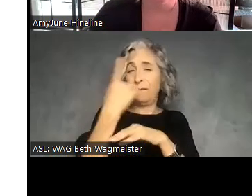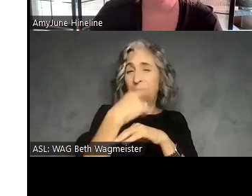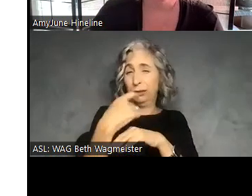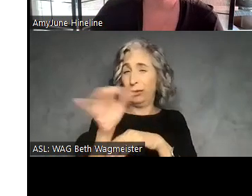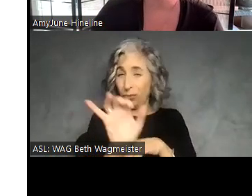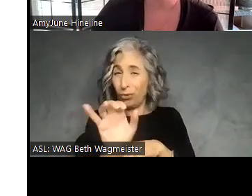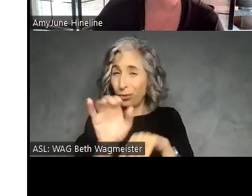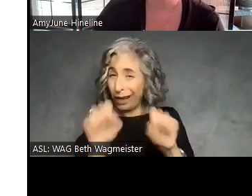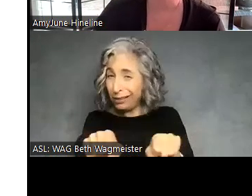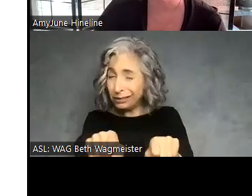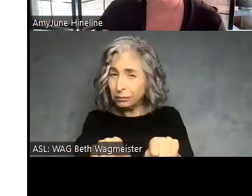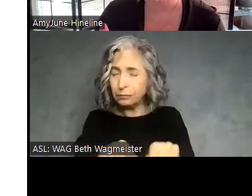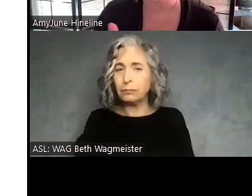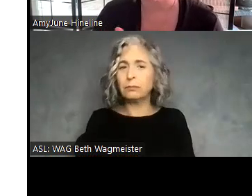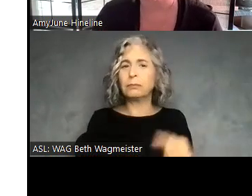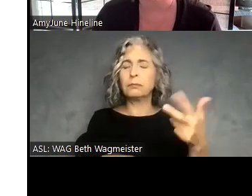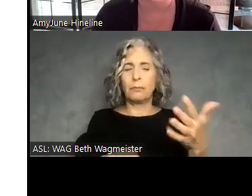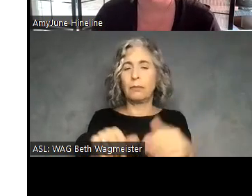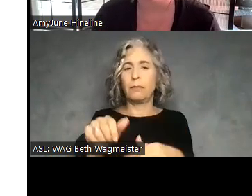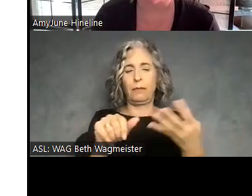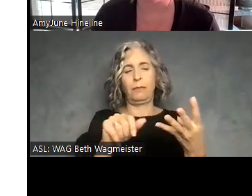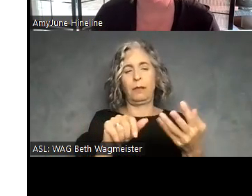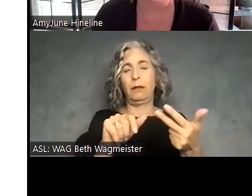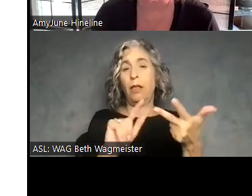going through customs. You know, I have to take the mask off because, you know,